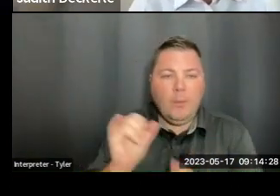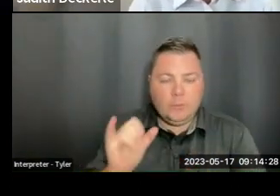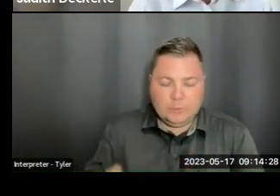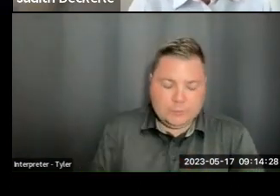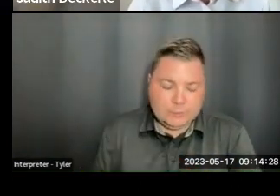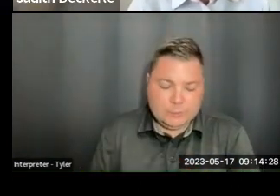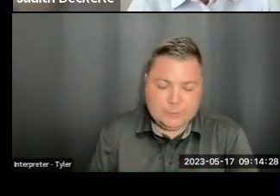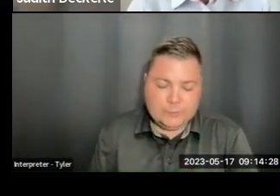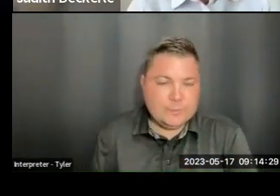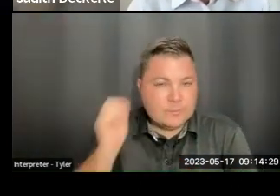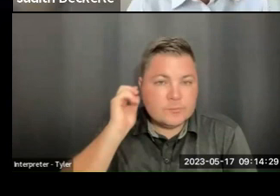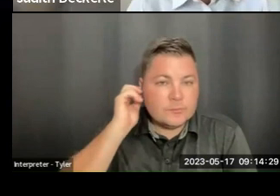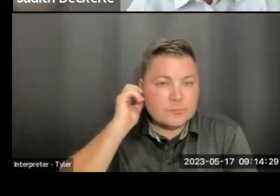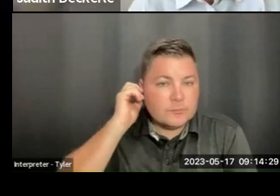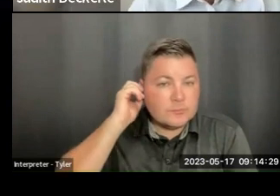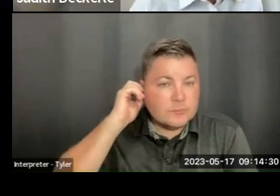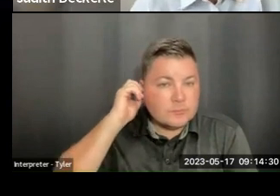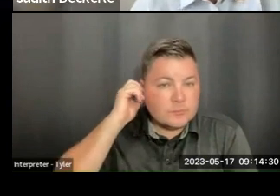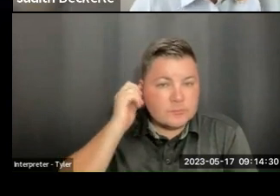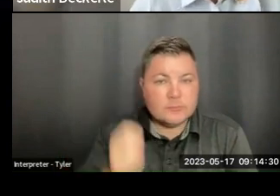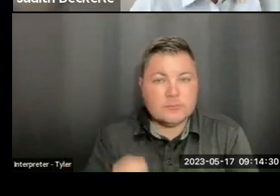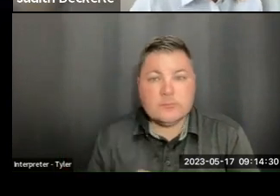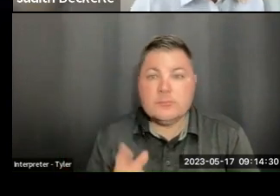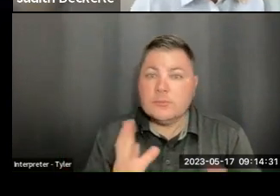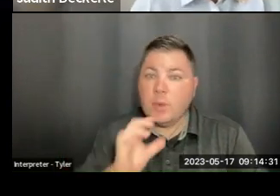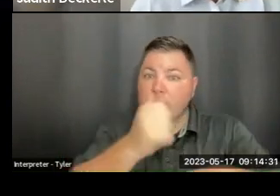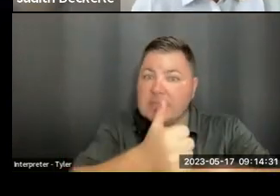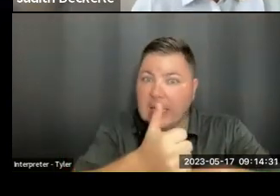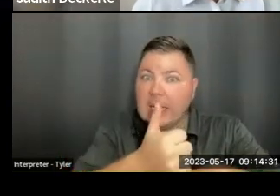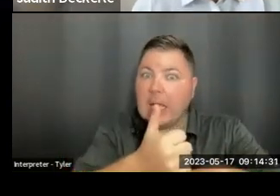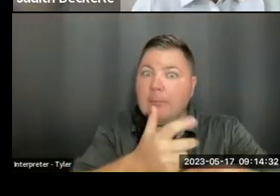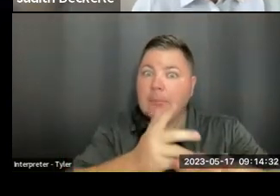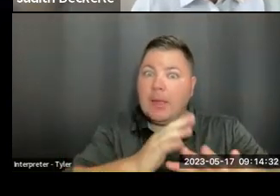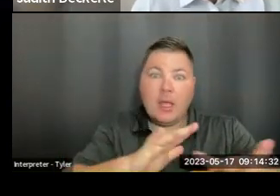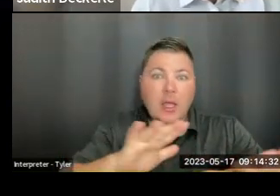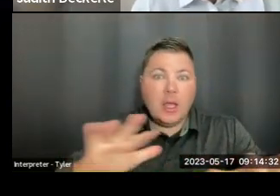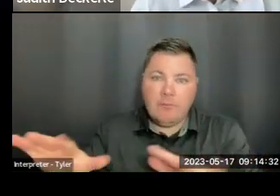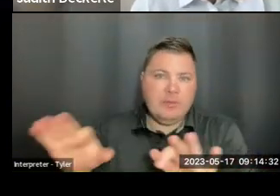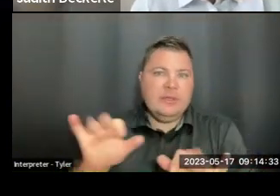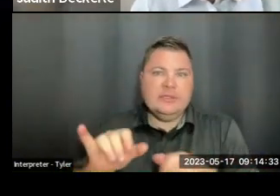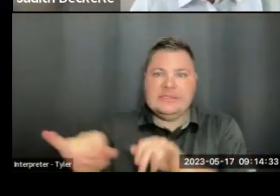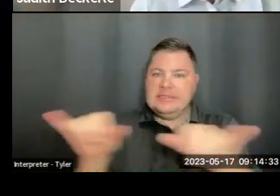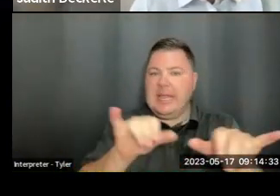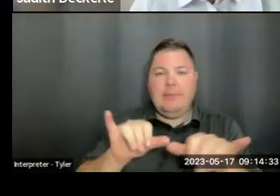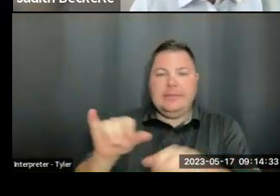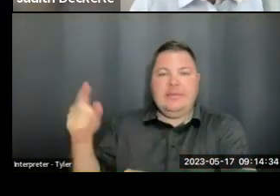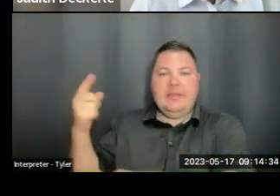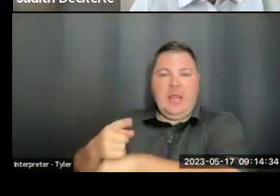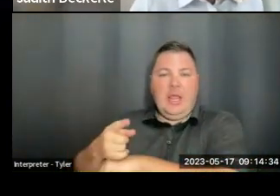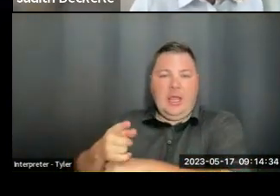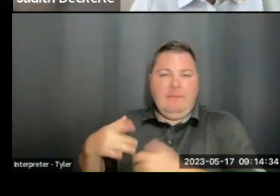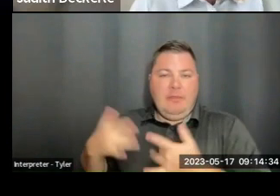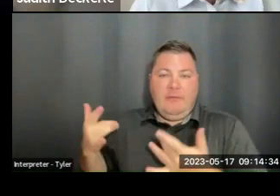You will have an audio-visual support team to get involved as well. Make sure you set things up as you